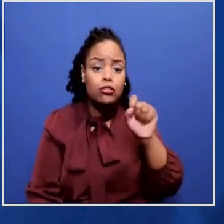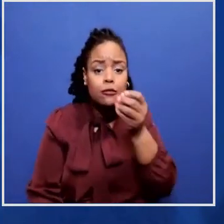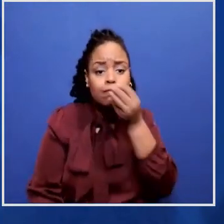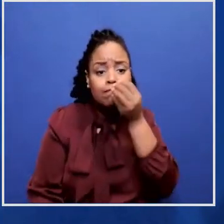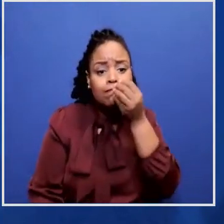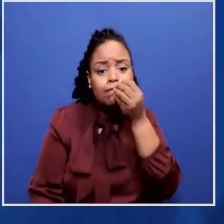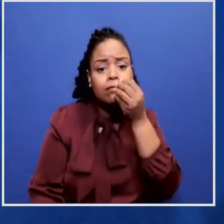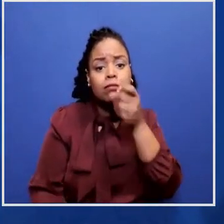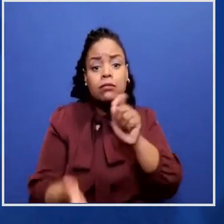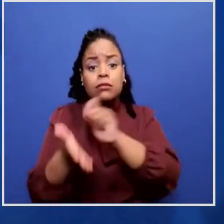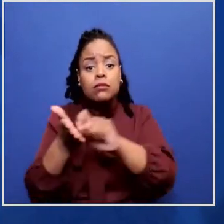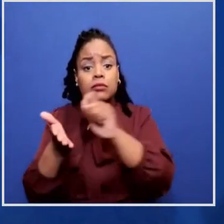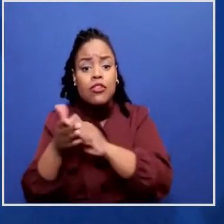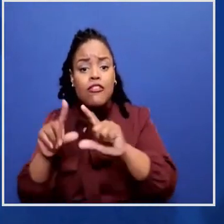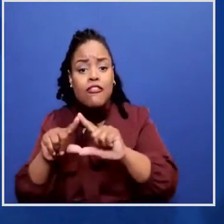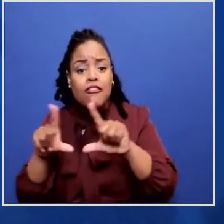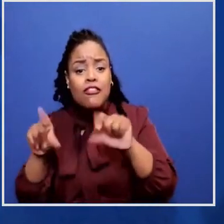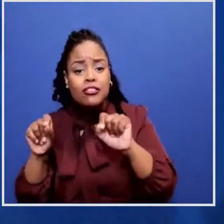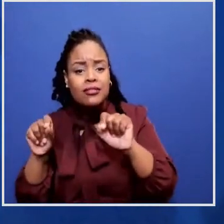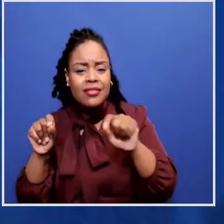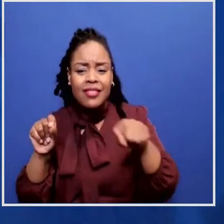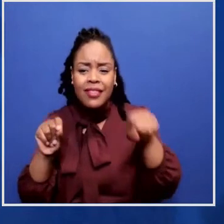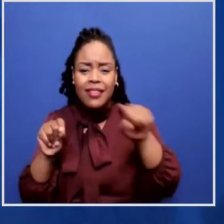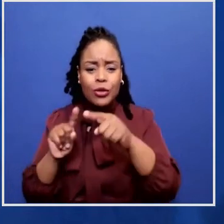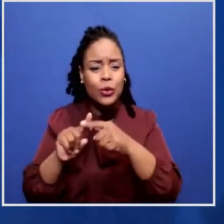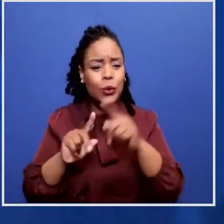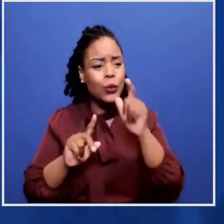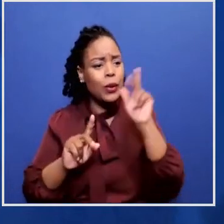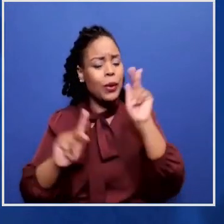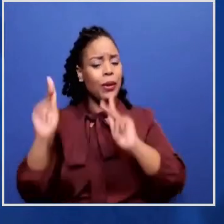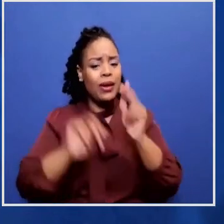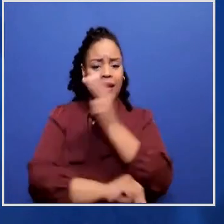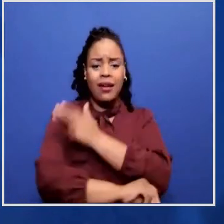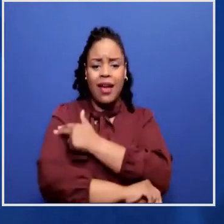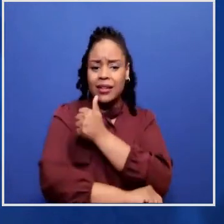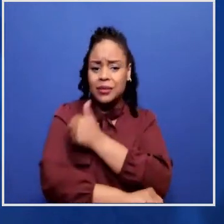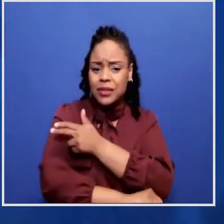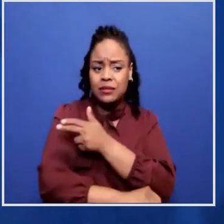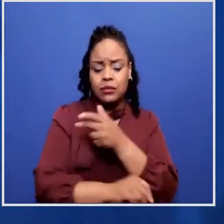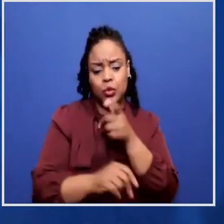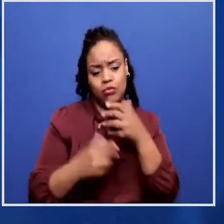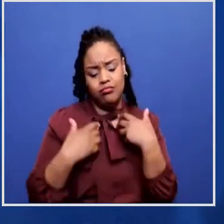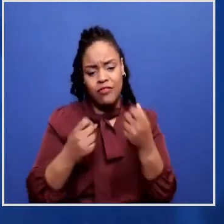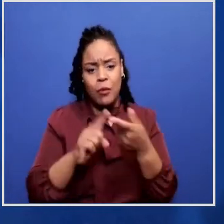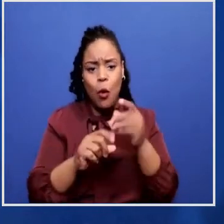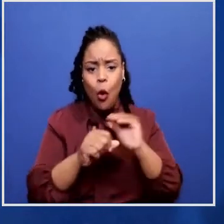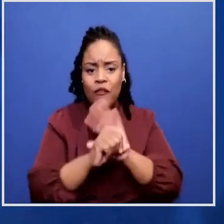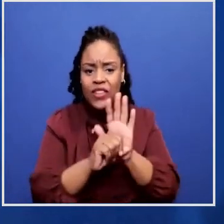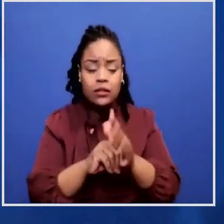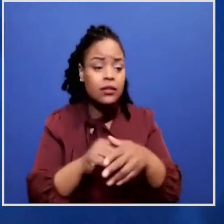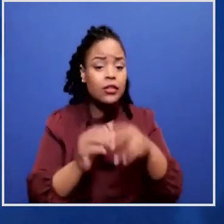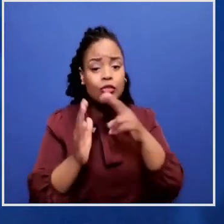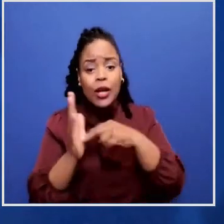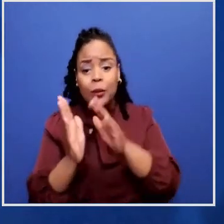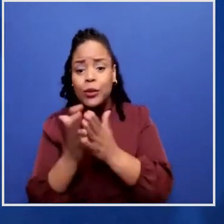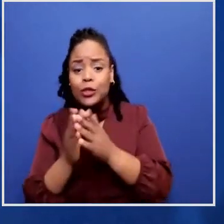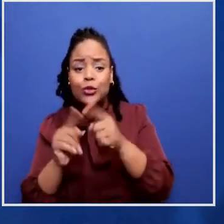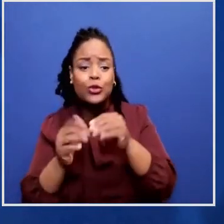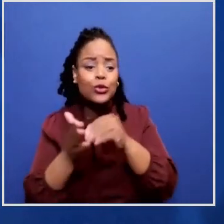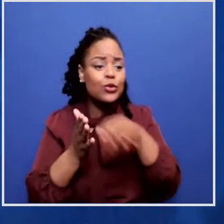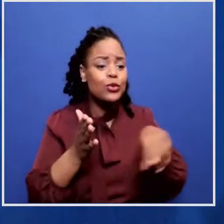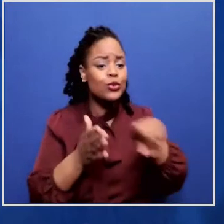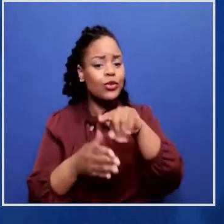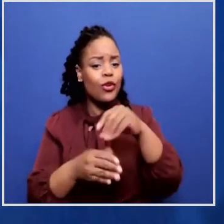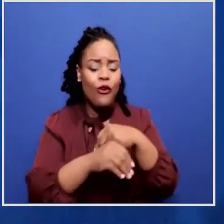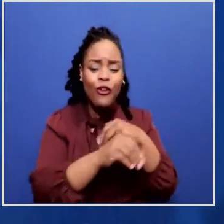PUT TOGETHER AND THE DELIVER